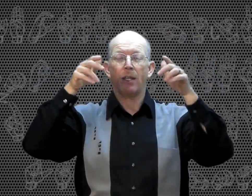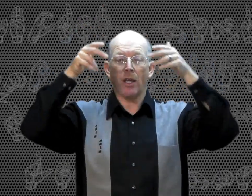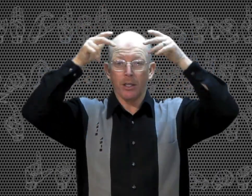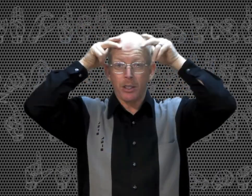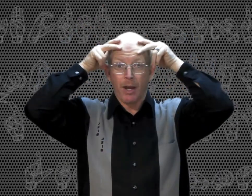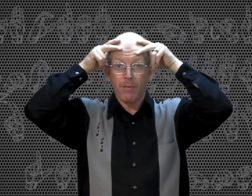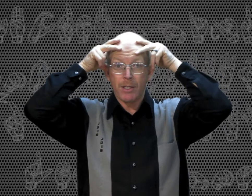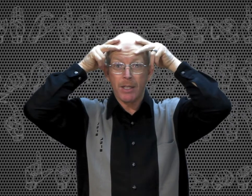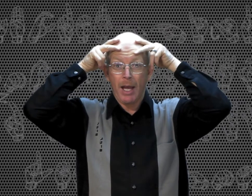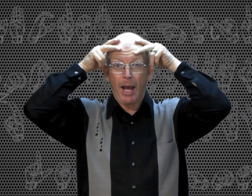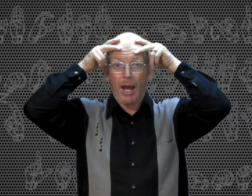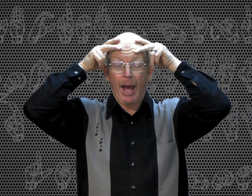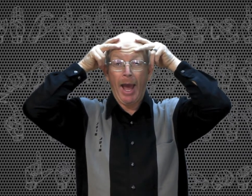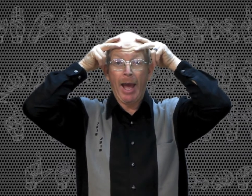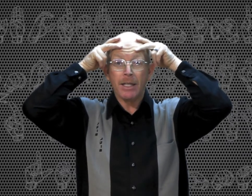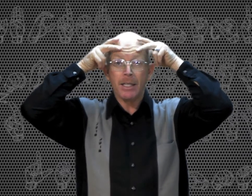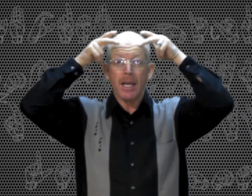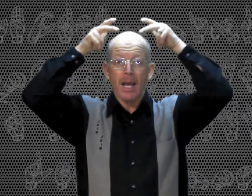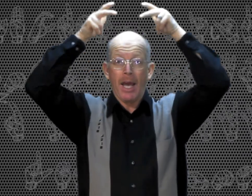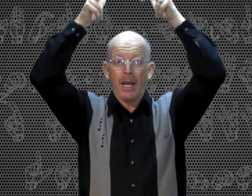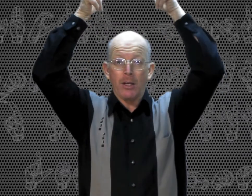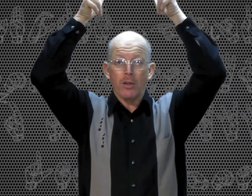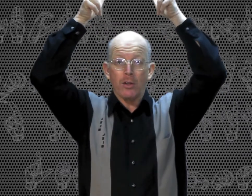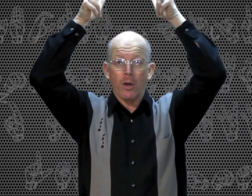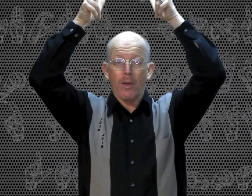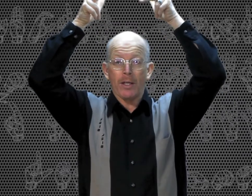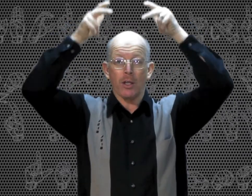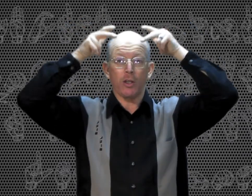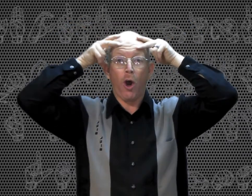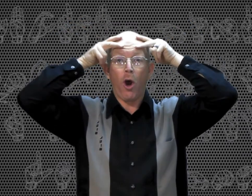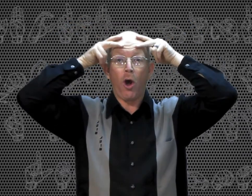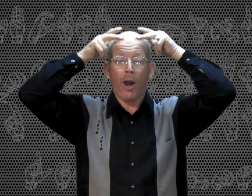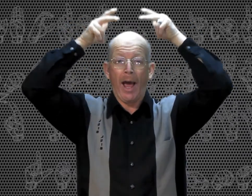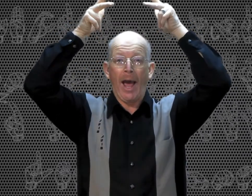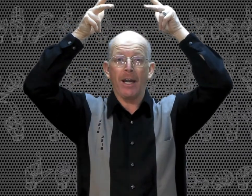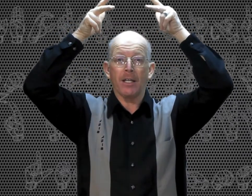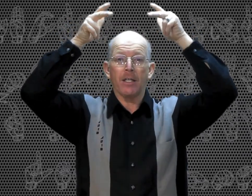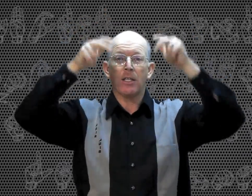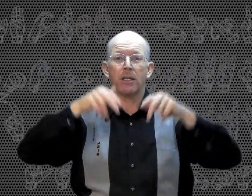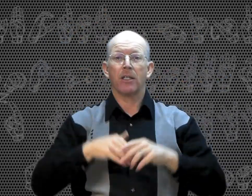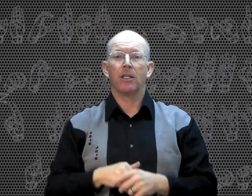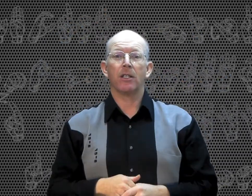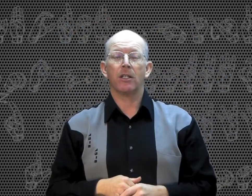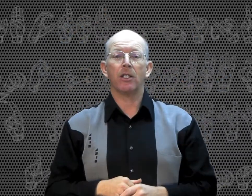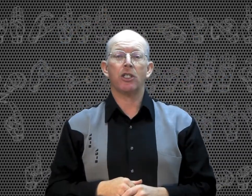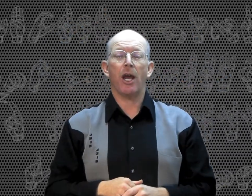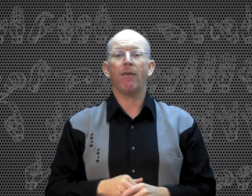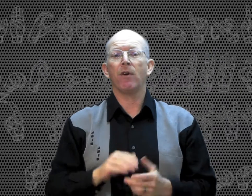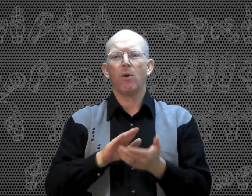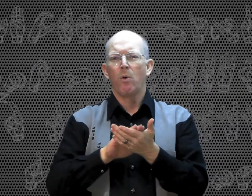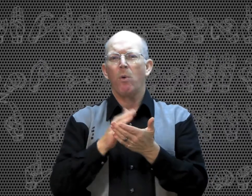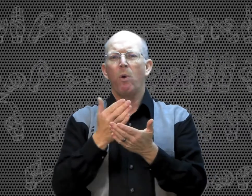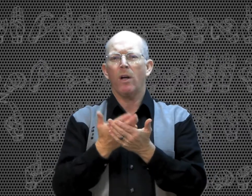You take the CHEF’s hat. You show that it is a tall hat. The CHEF.